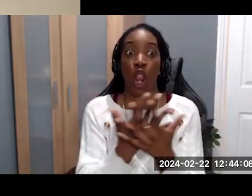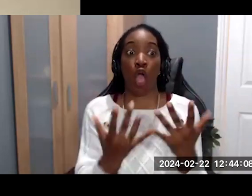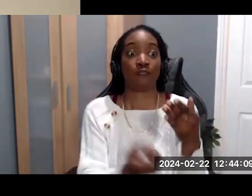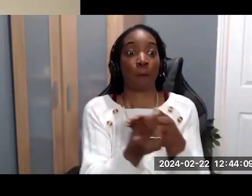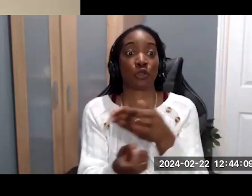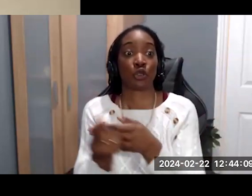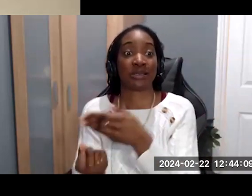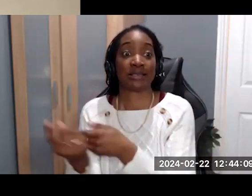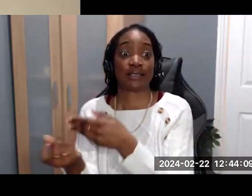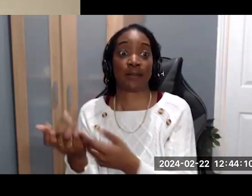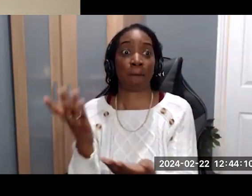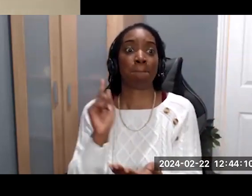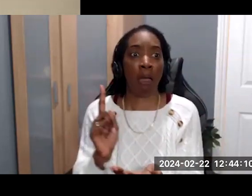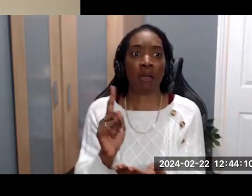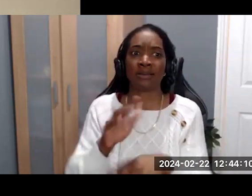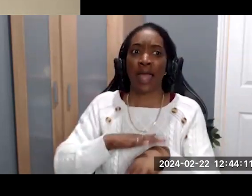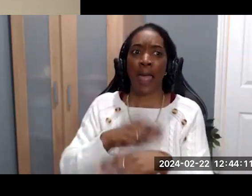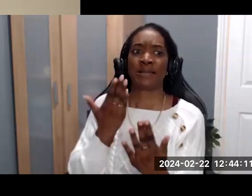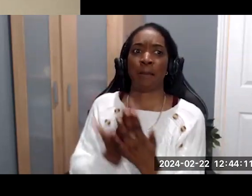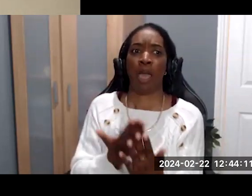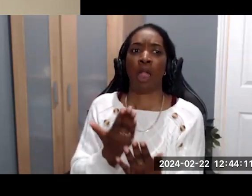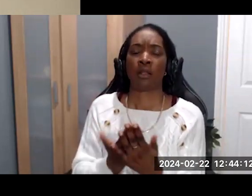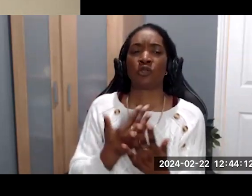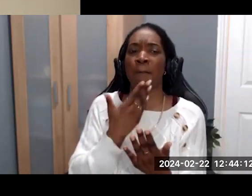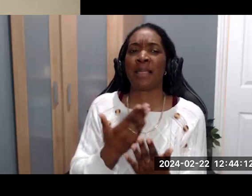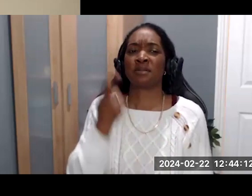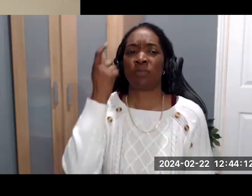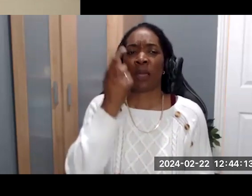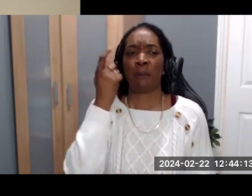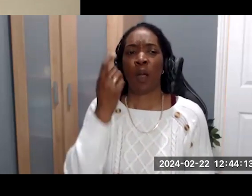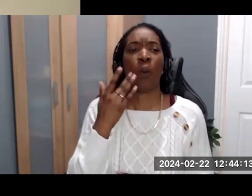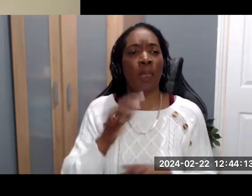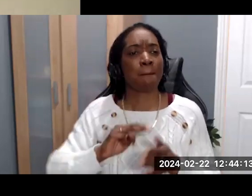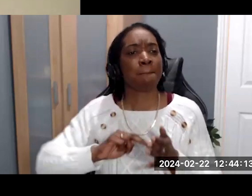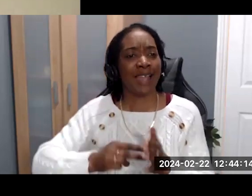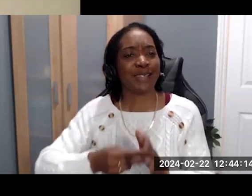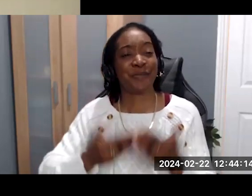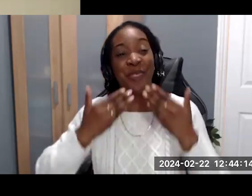and yet also a demanding time so please consider that as well when planning so thank you and good